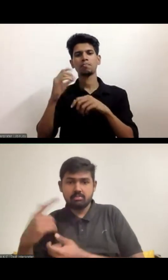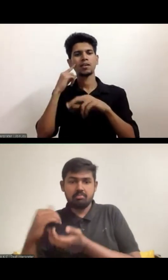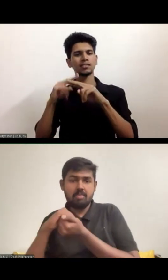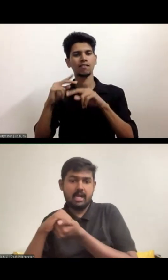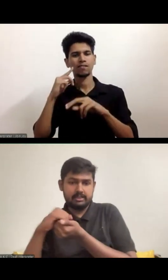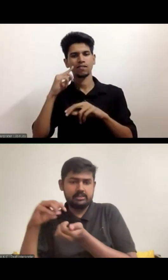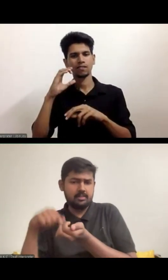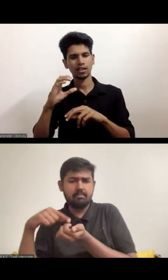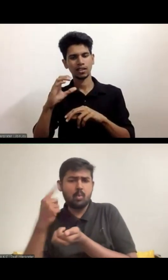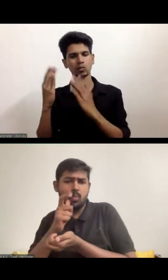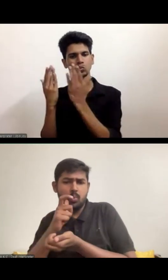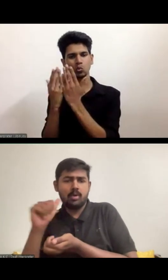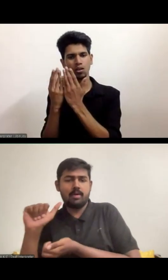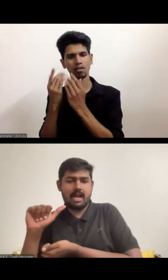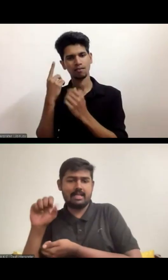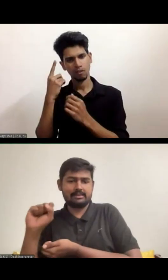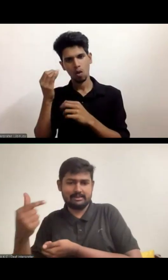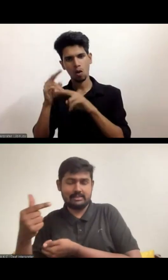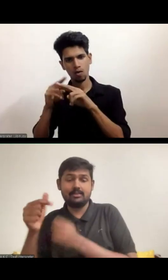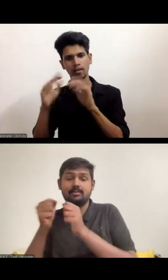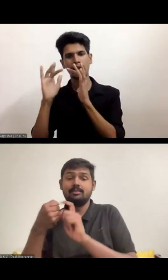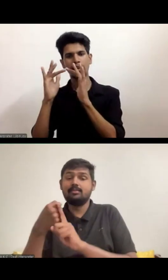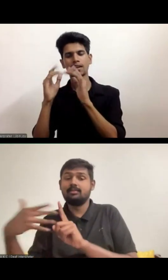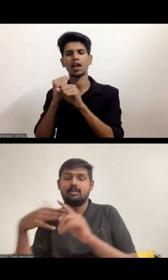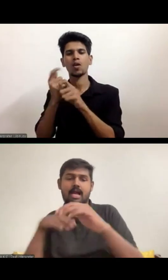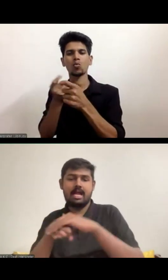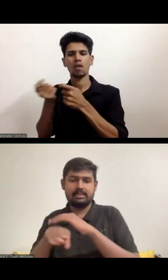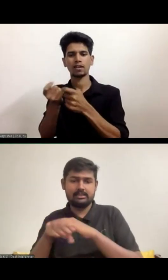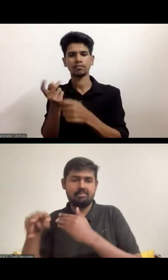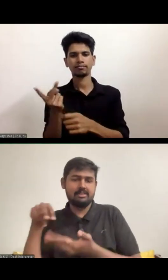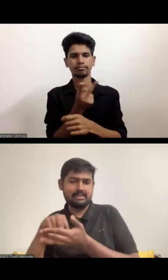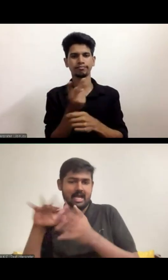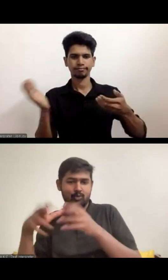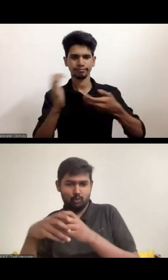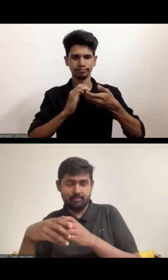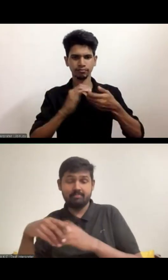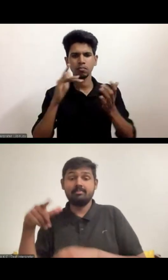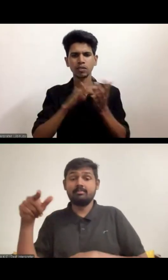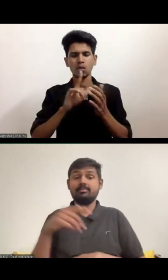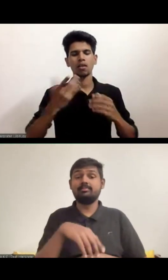There was a pilot project in Dhaka, Bangladesh in June, 2022. And.